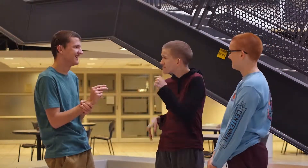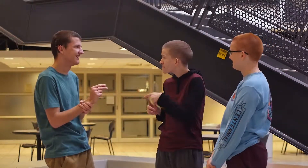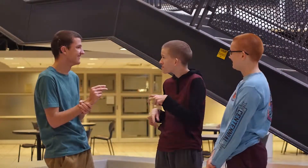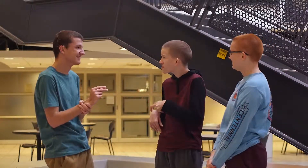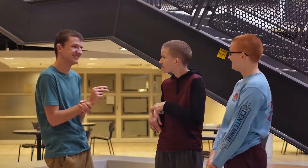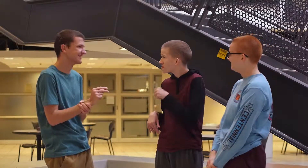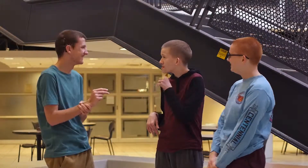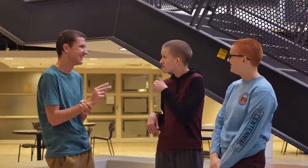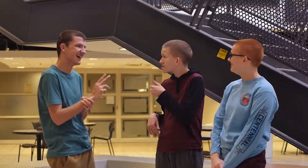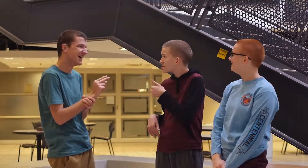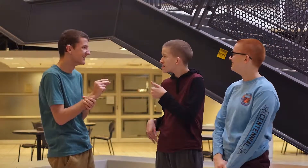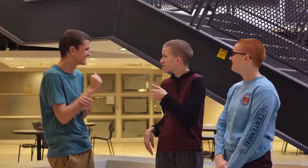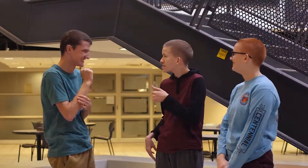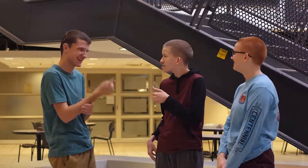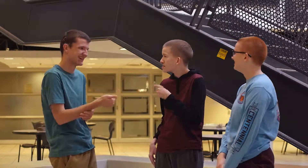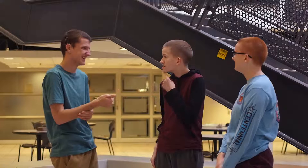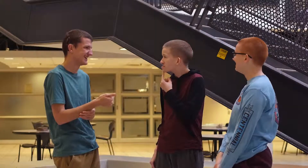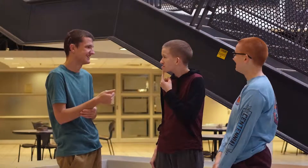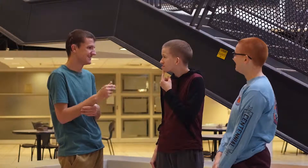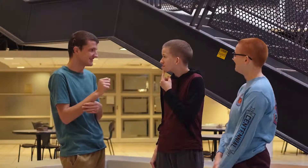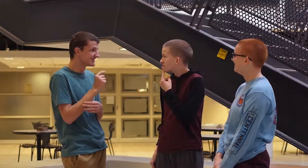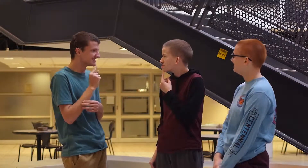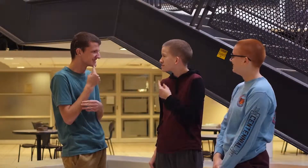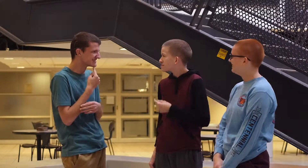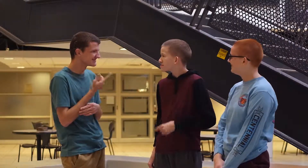It's not from Ireland? Nope. Seriously? Yes, seriously.